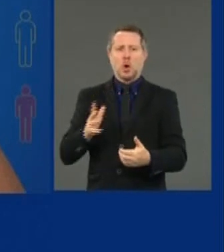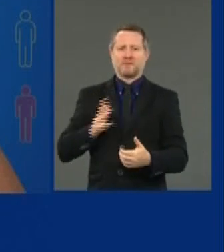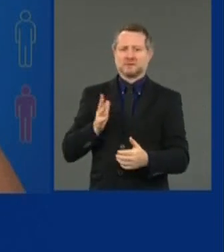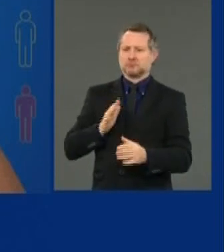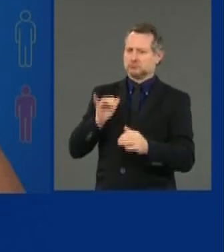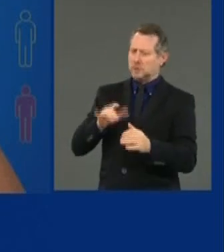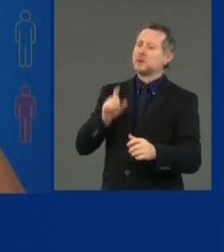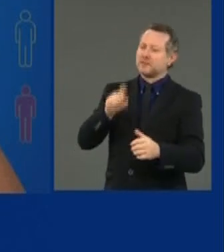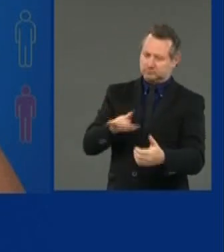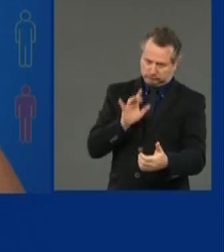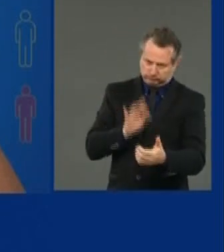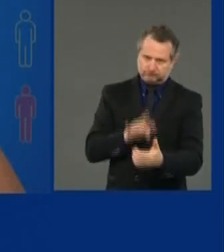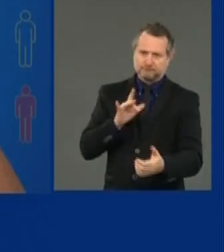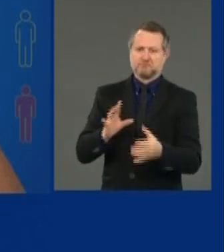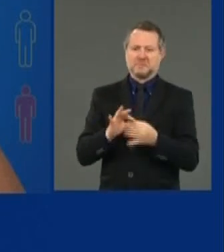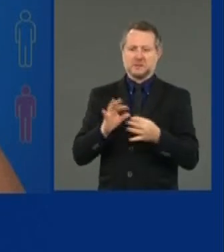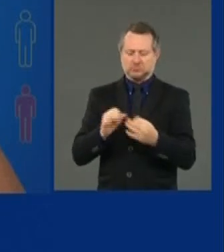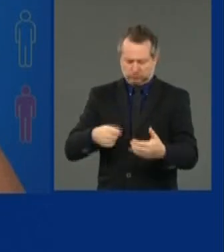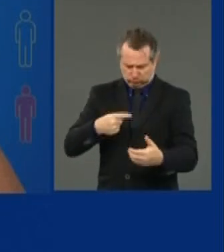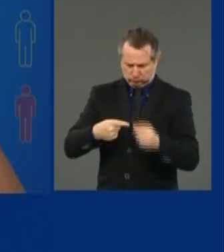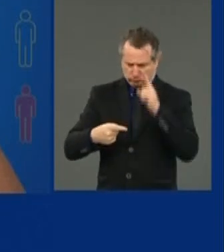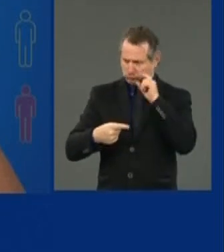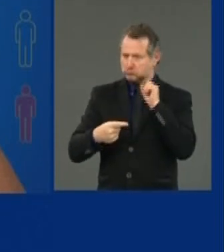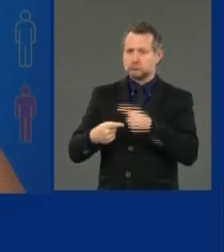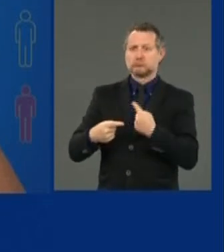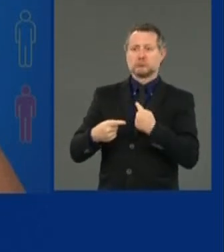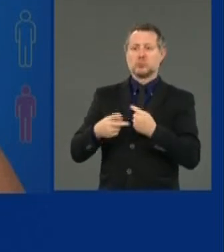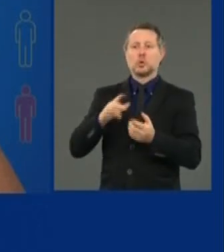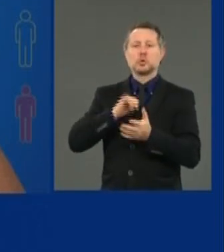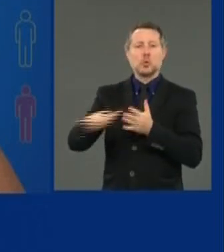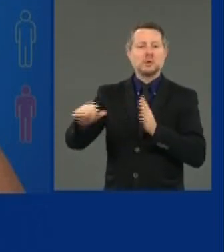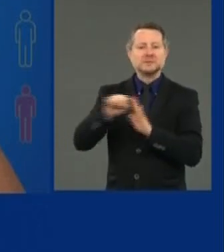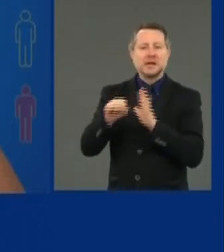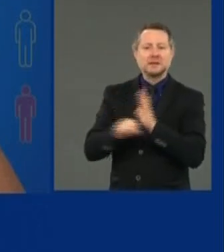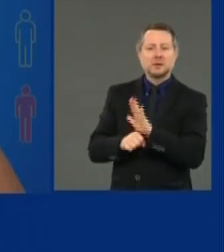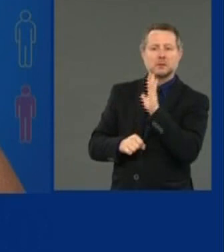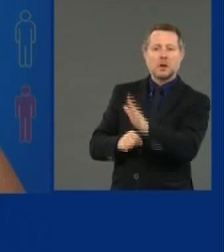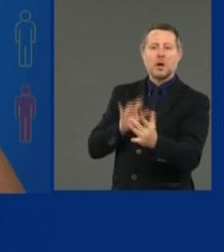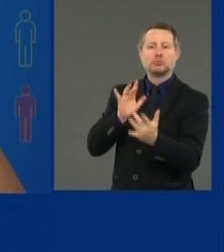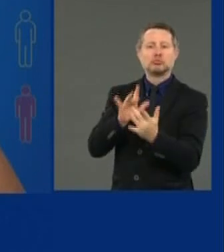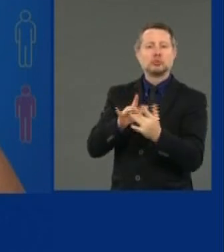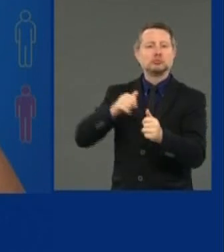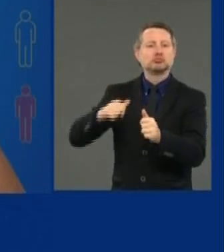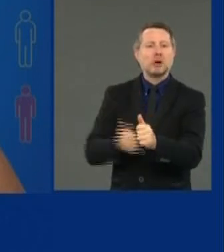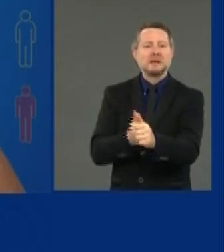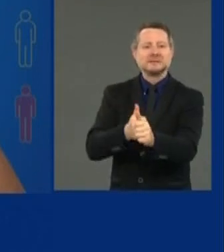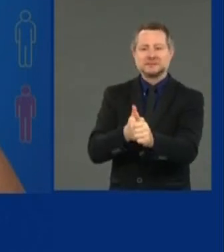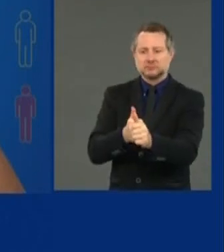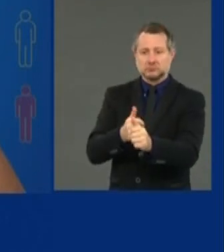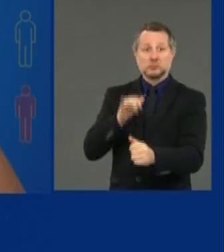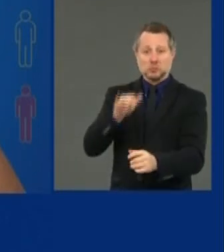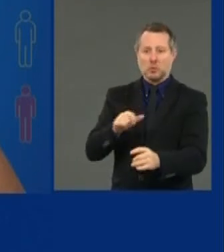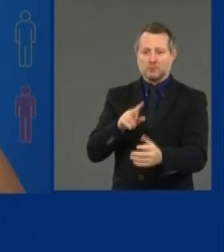IT IS NOT A FRAUD. THAT IS AN OFFICIAL MESSAGE SAYING NEW YORK STATE CONTACT